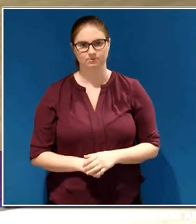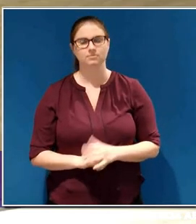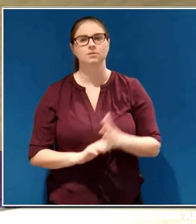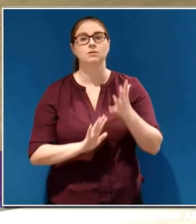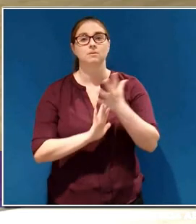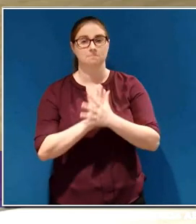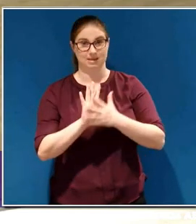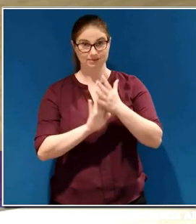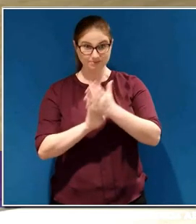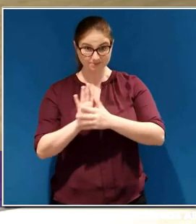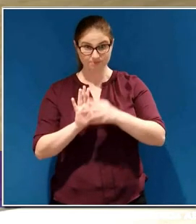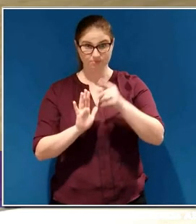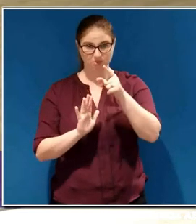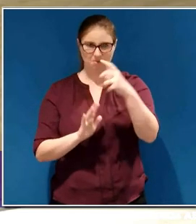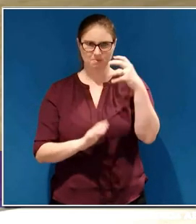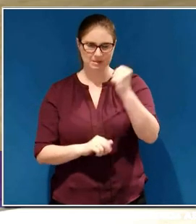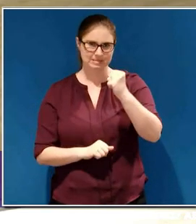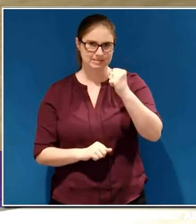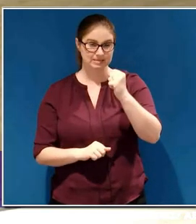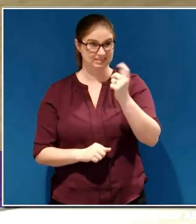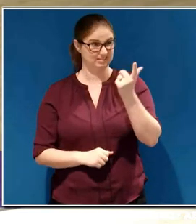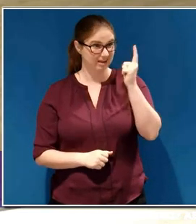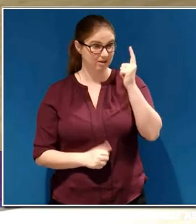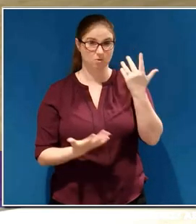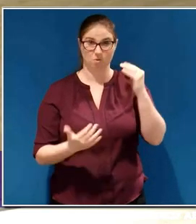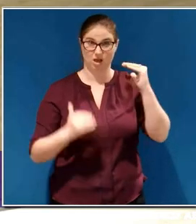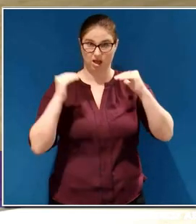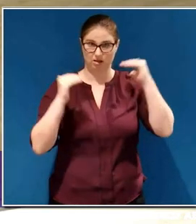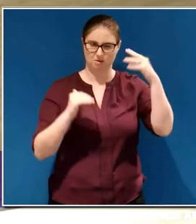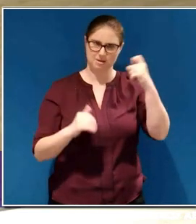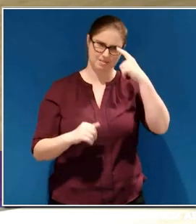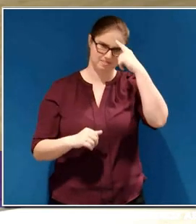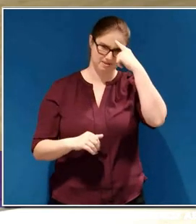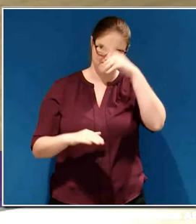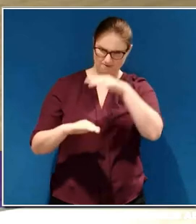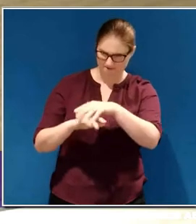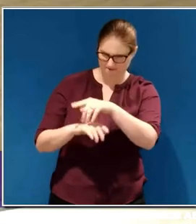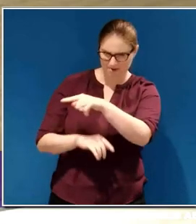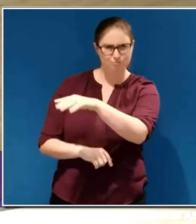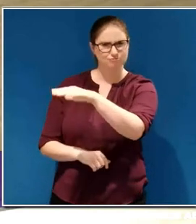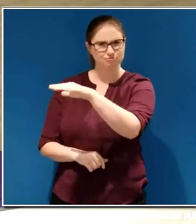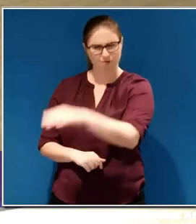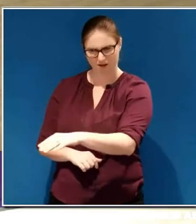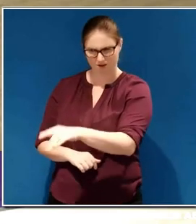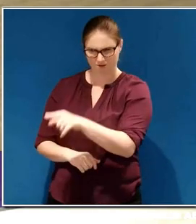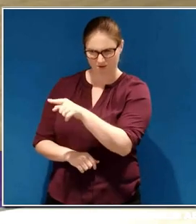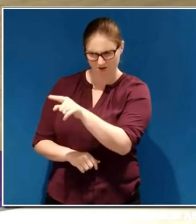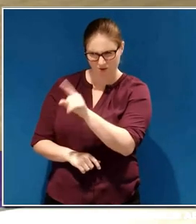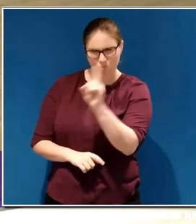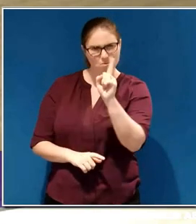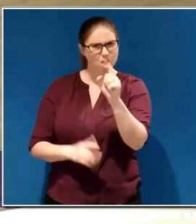about what is and is not developmentally appropriate, and not punishing children